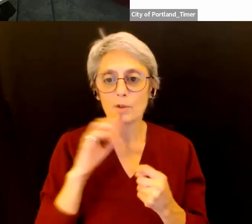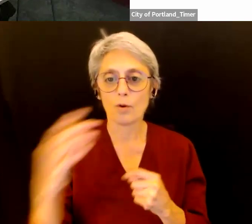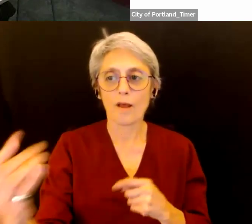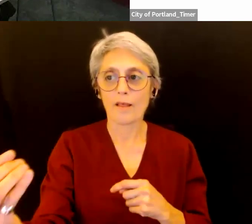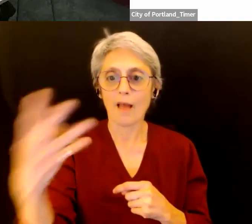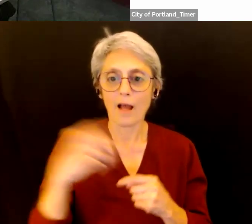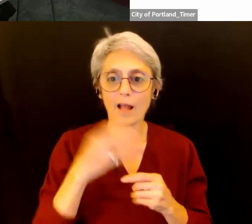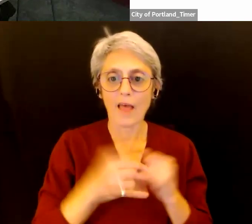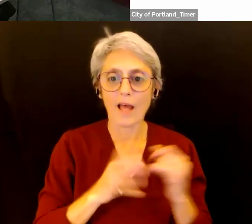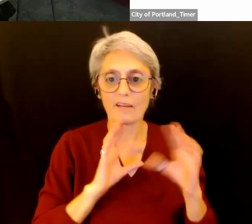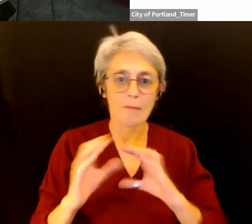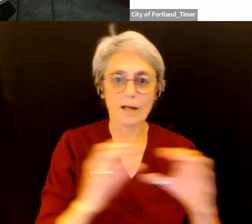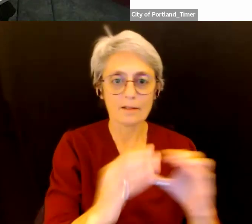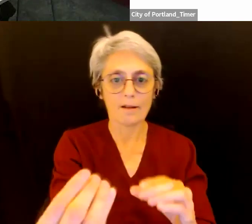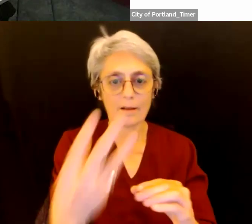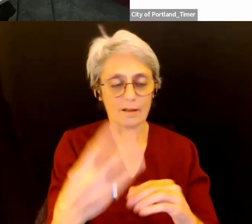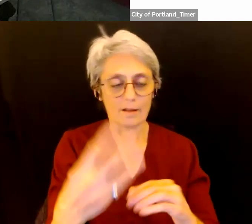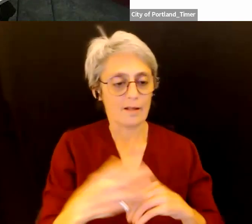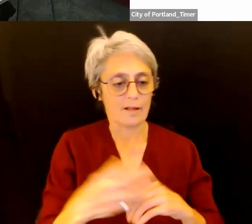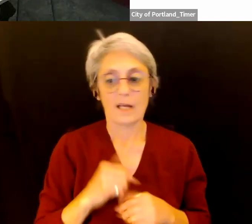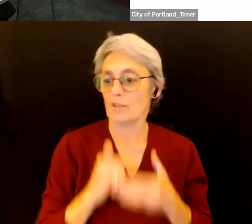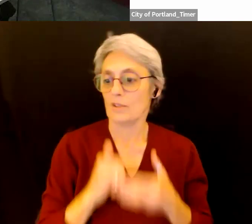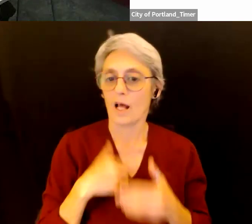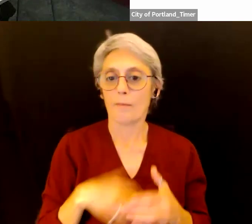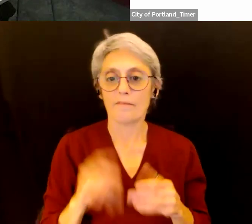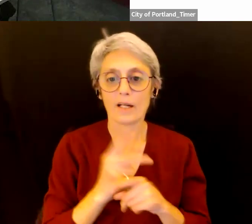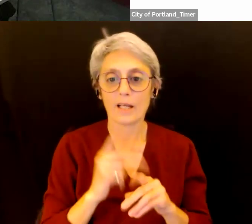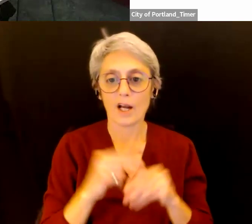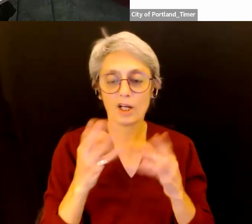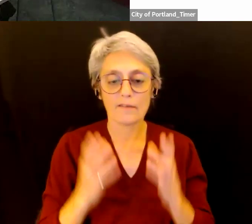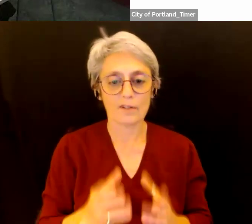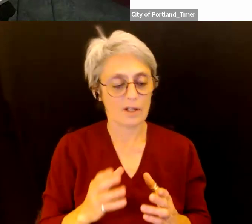If you hadn't helped me find caregiver support, I honestly don't know how I would have managed on my own.